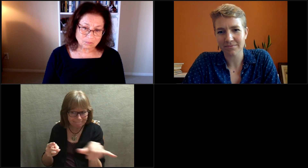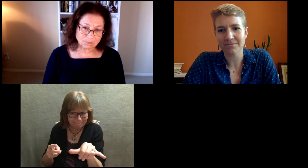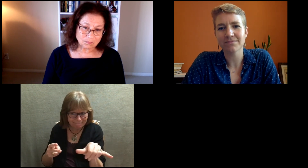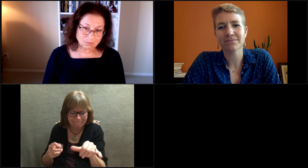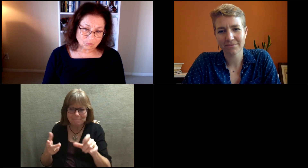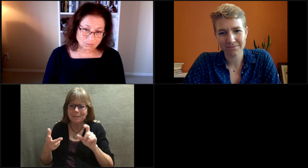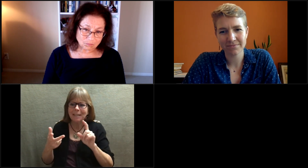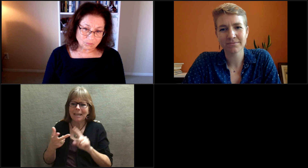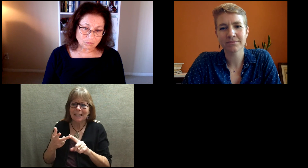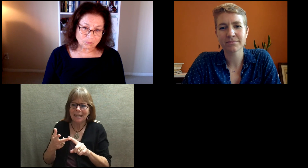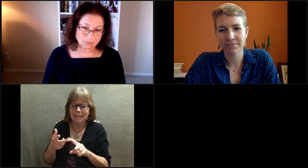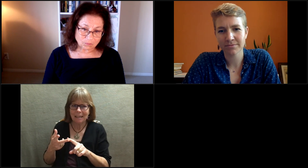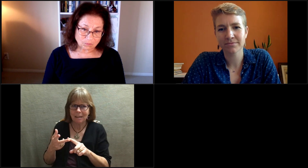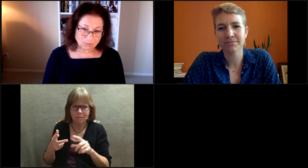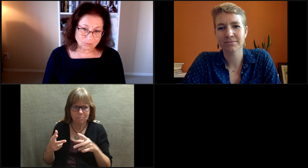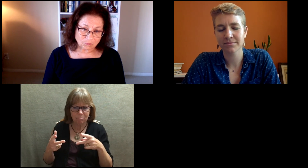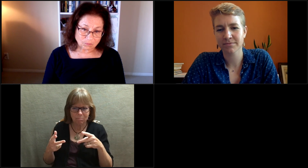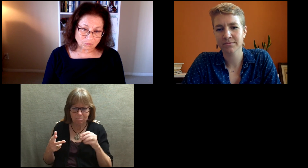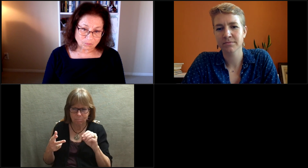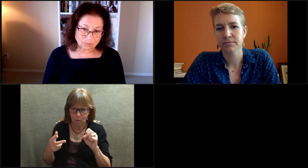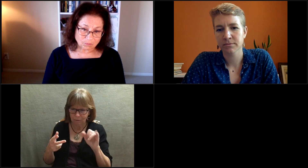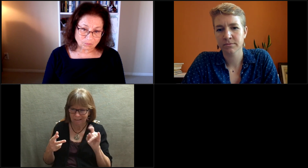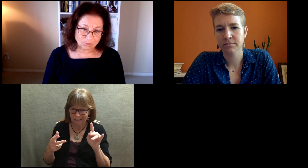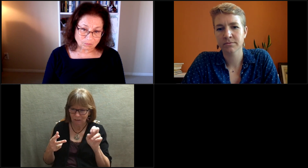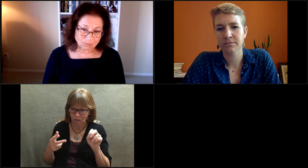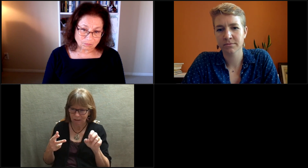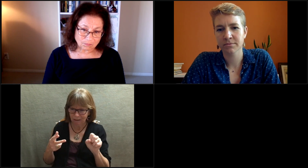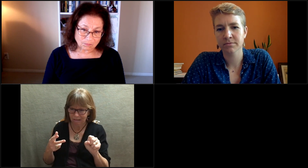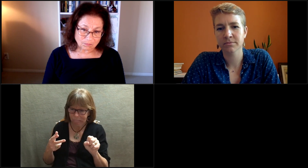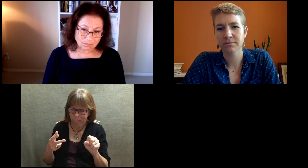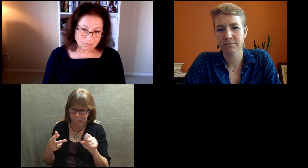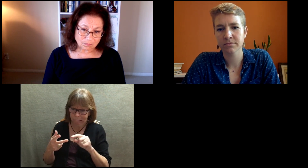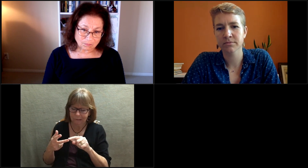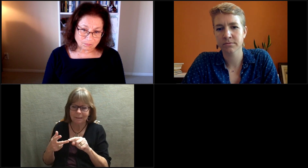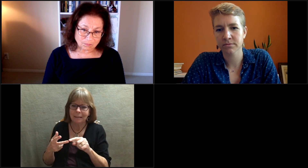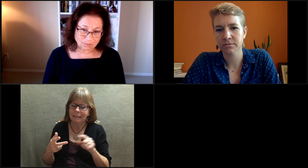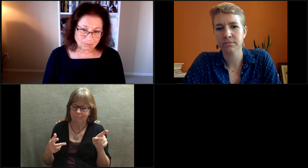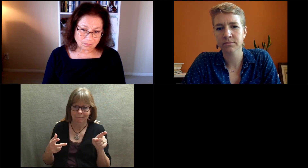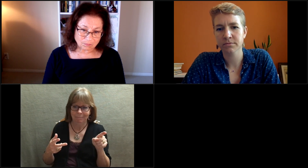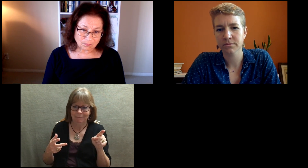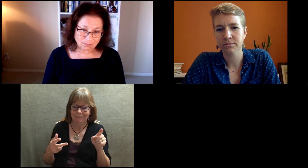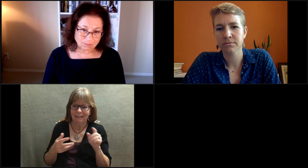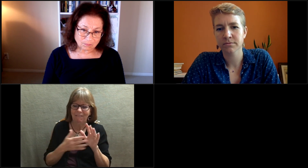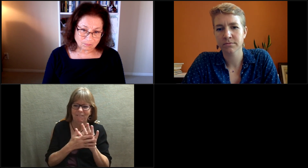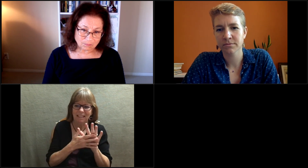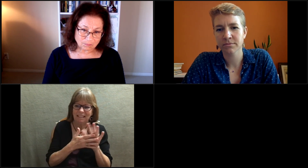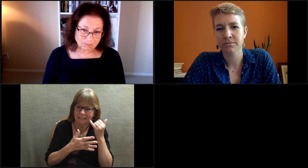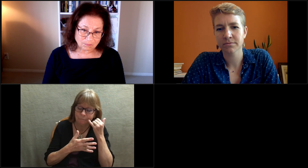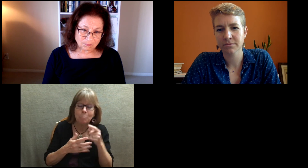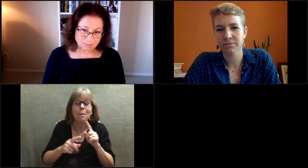Yeah, but there there’s something that you didn’t talk about.